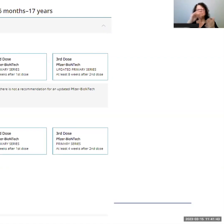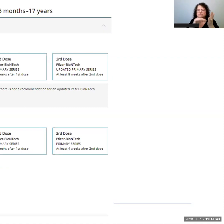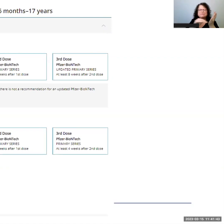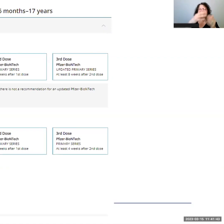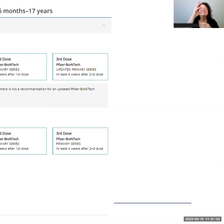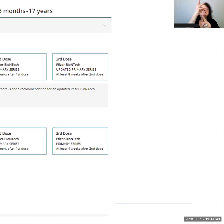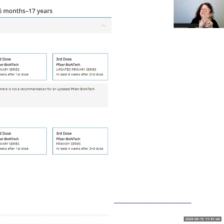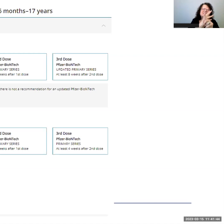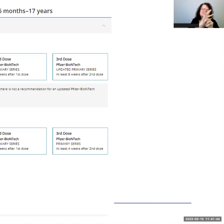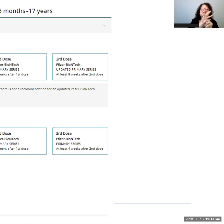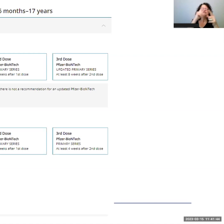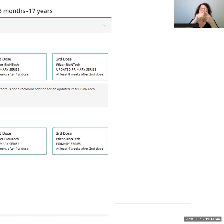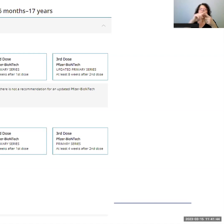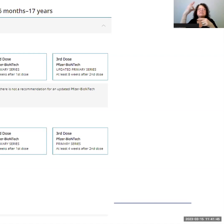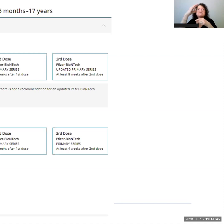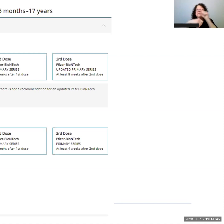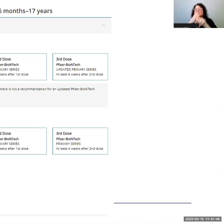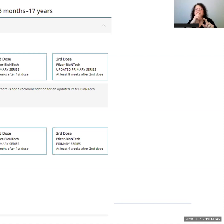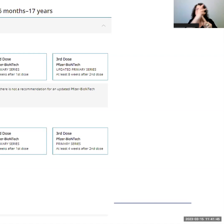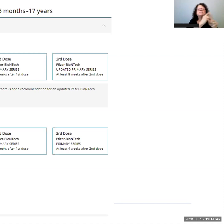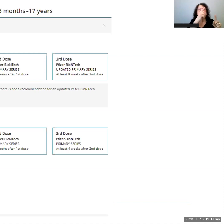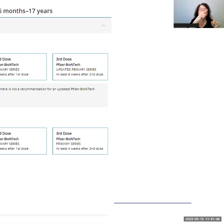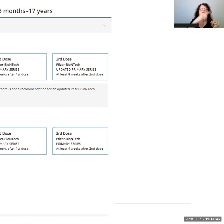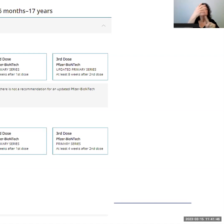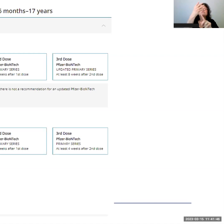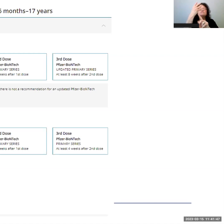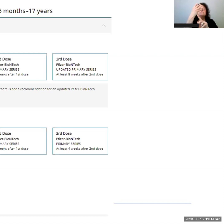just looking at 6 months to 4 years. There is no by bivalent booster there, so if you are